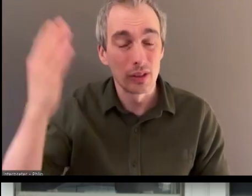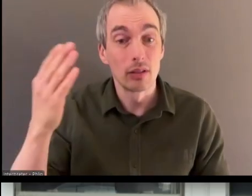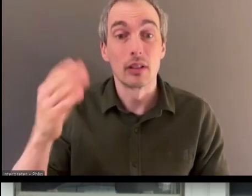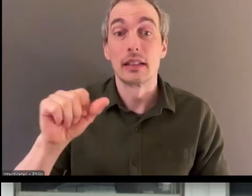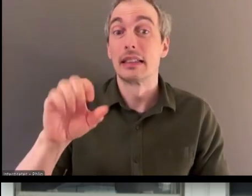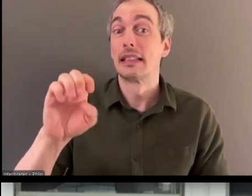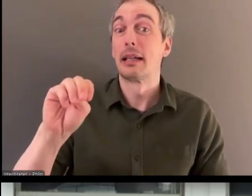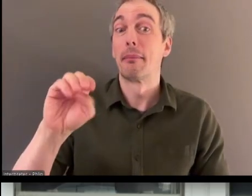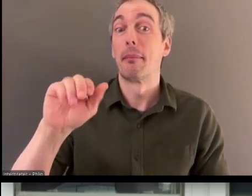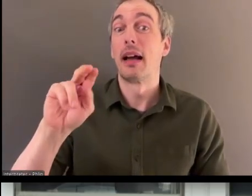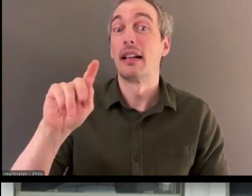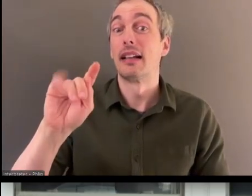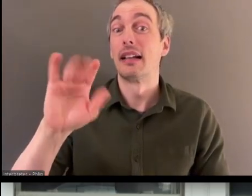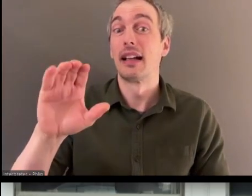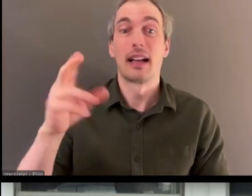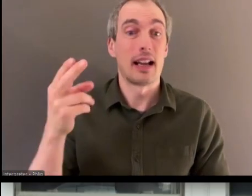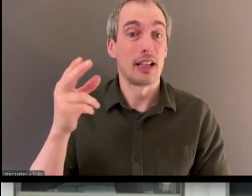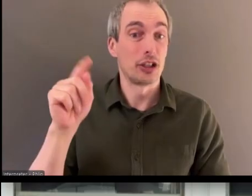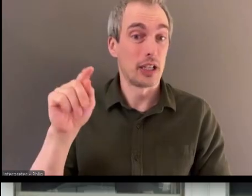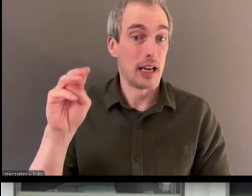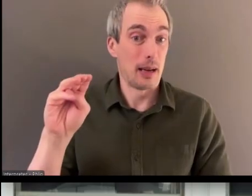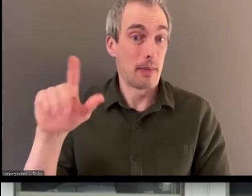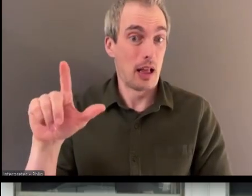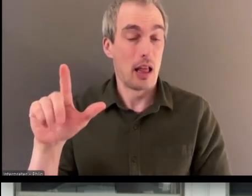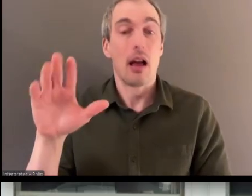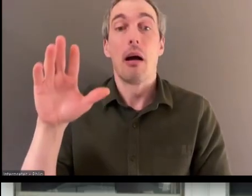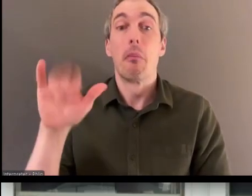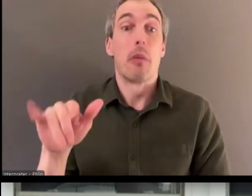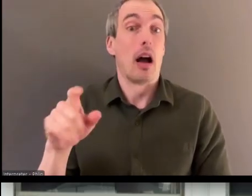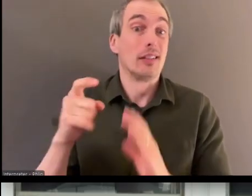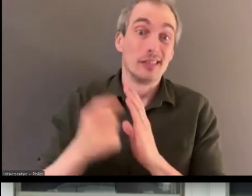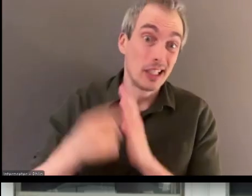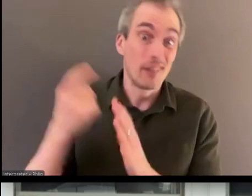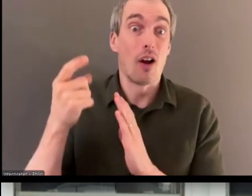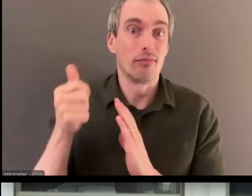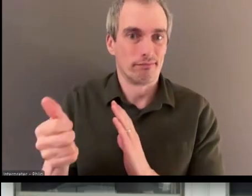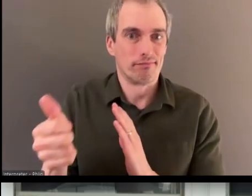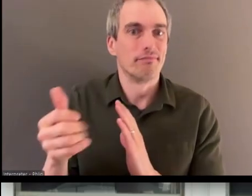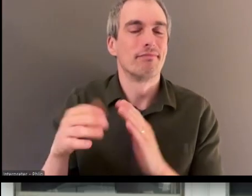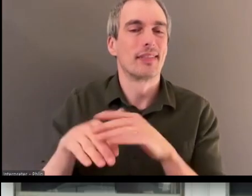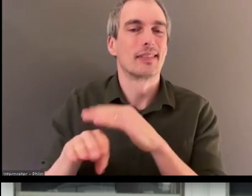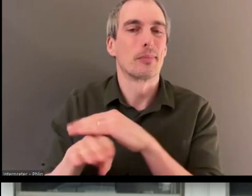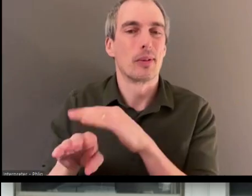So if we just use the language as intended, we get the accessibility benefits. No extra work.